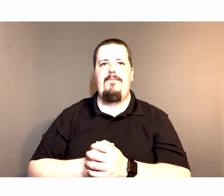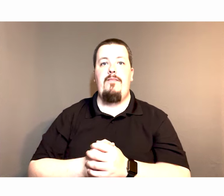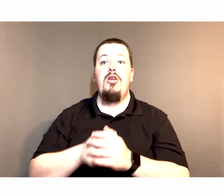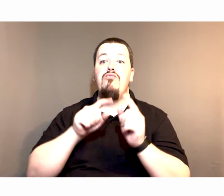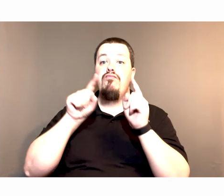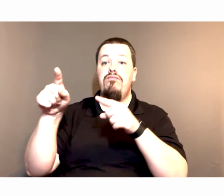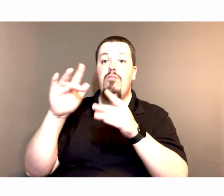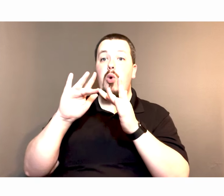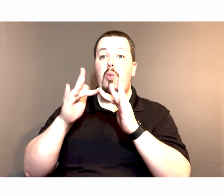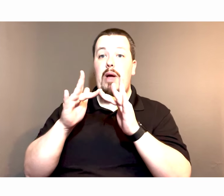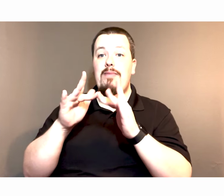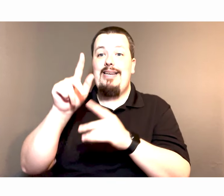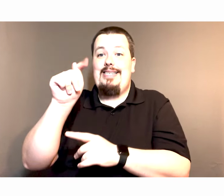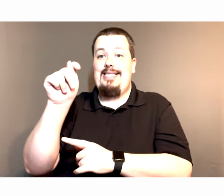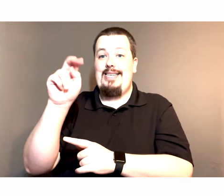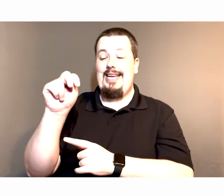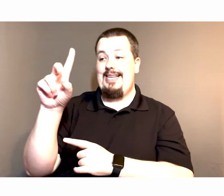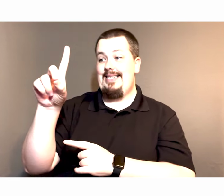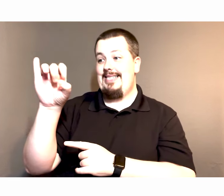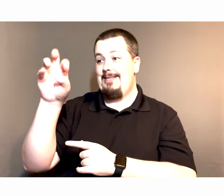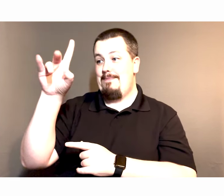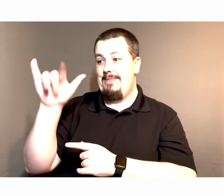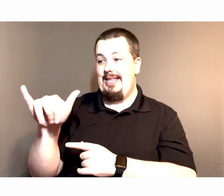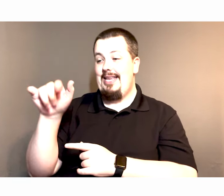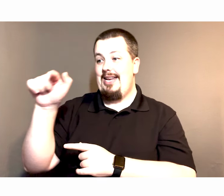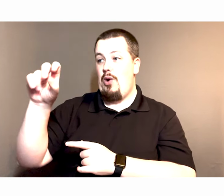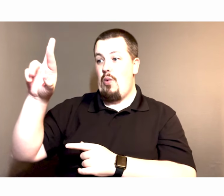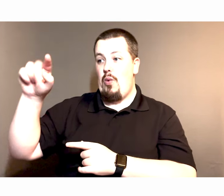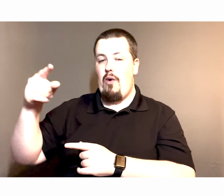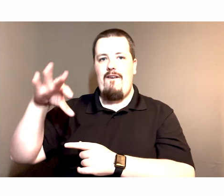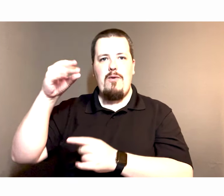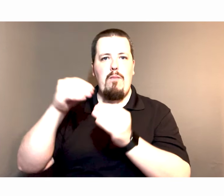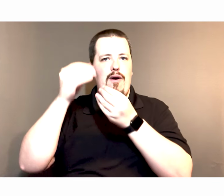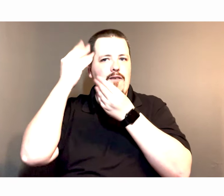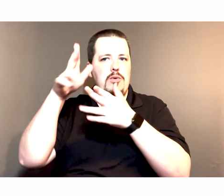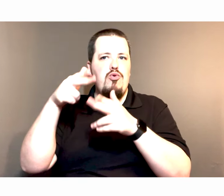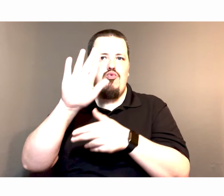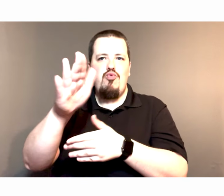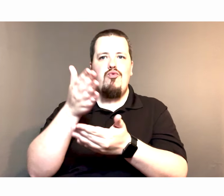You can head over to our website tndisability.org to find more information about your rights,